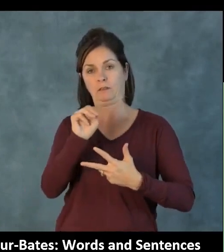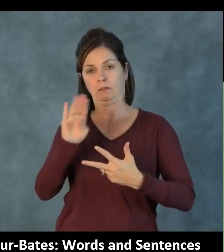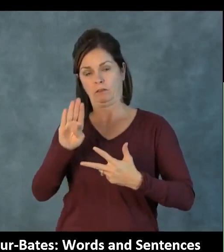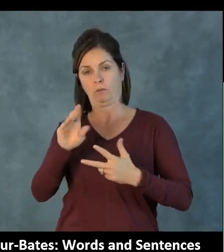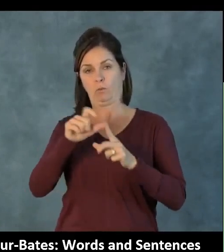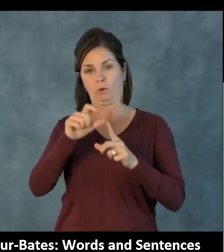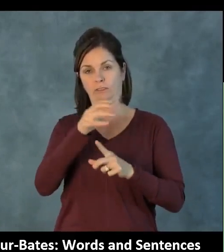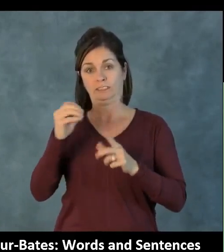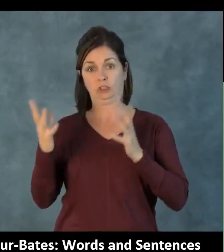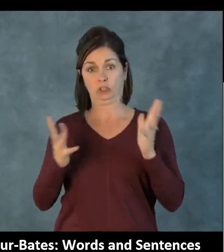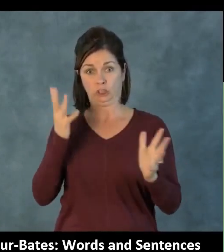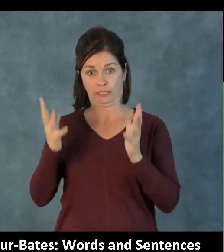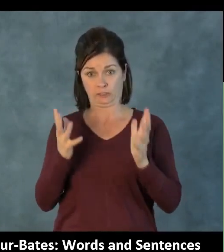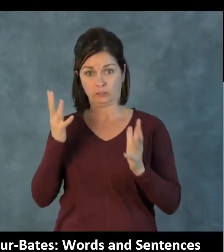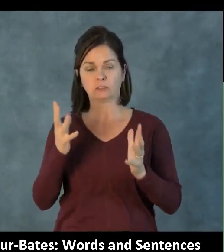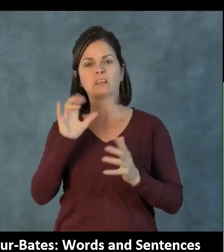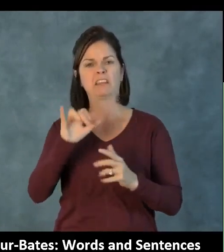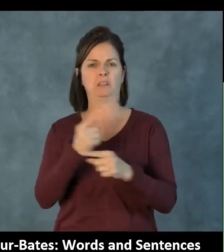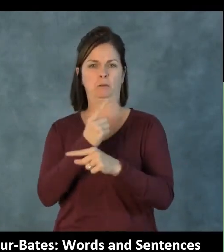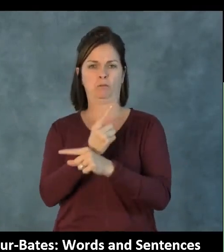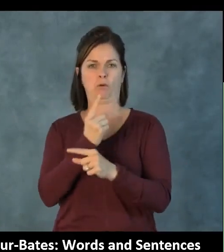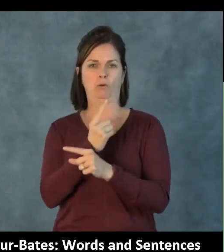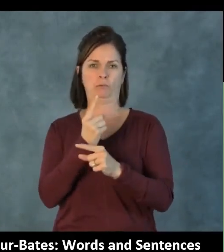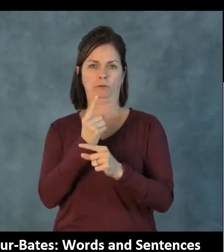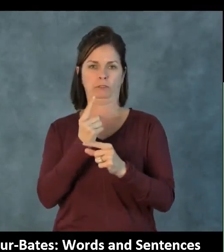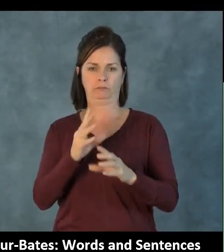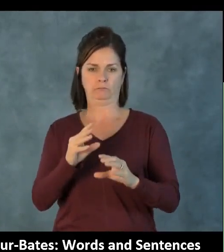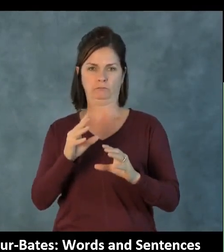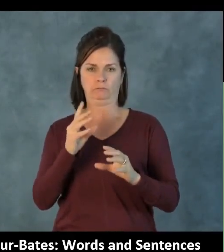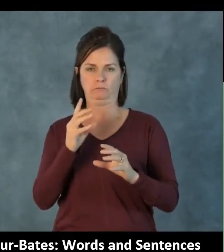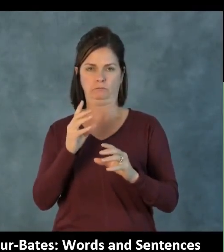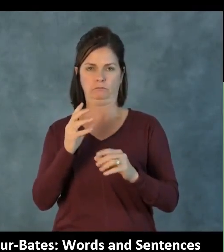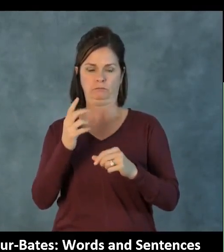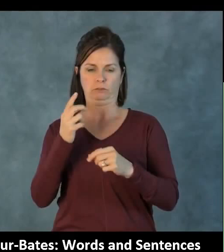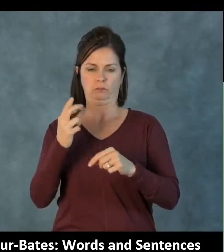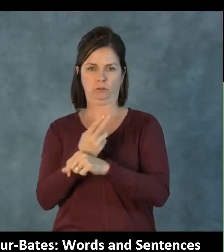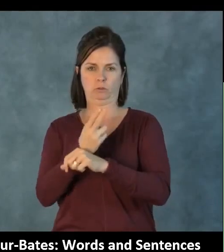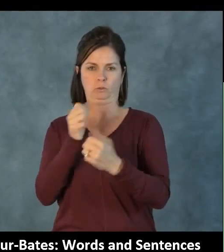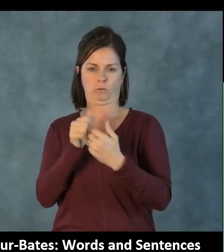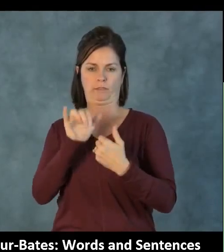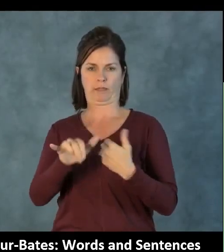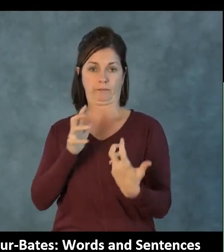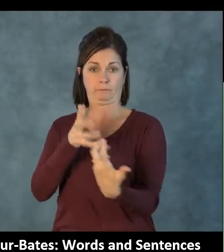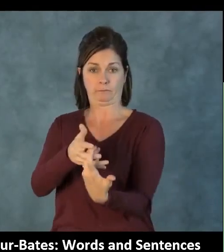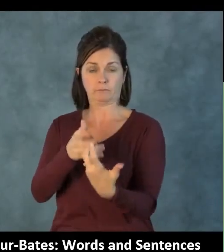would be the appropriate instrument to use. If you would like to learn more about that instrument,